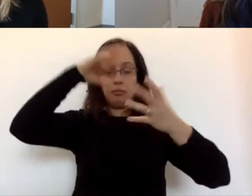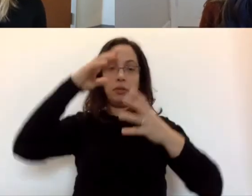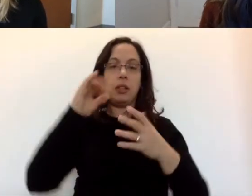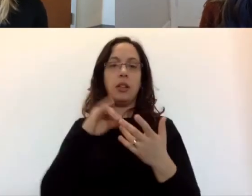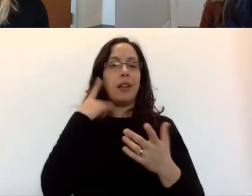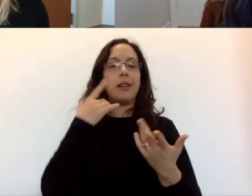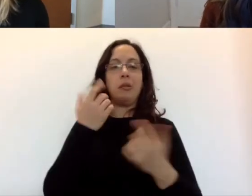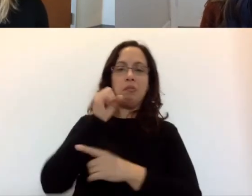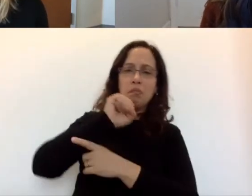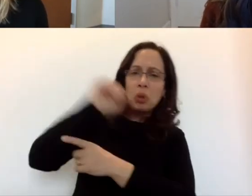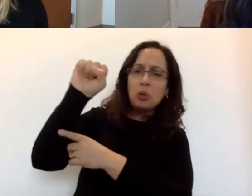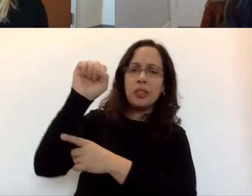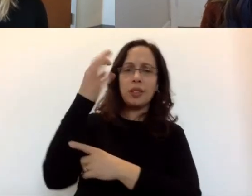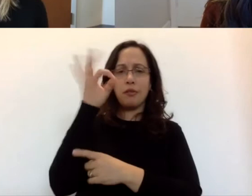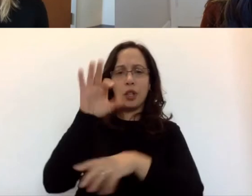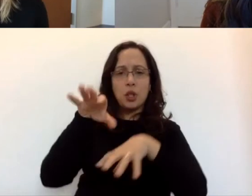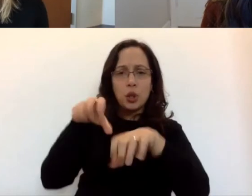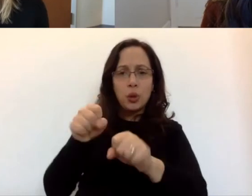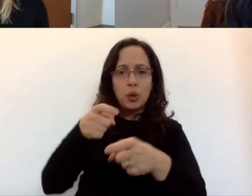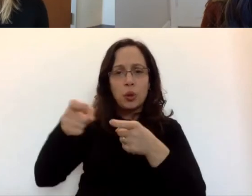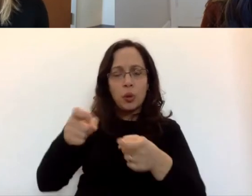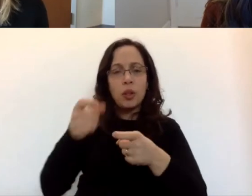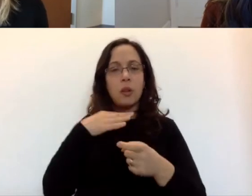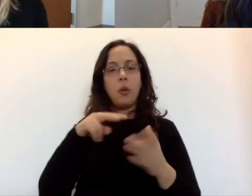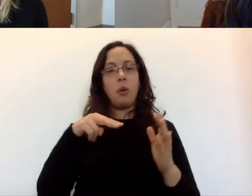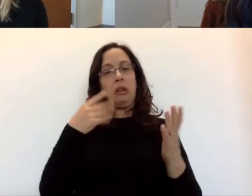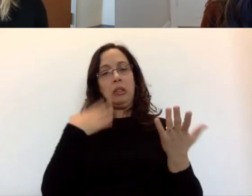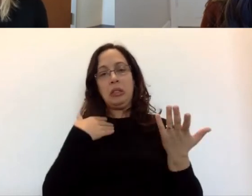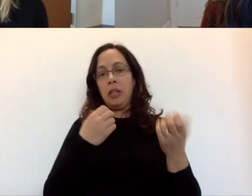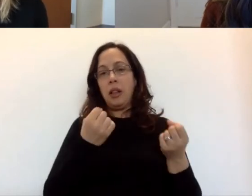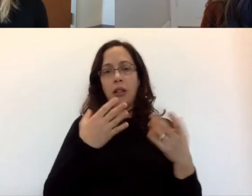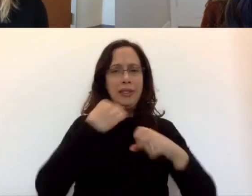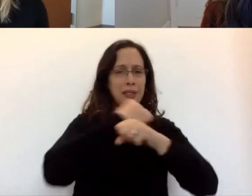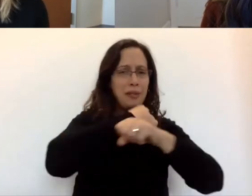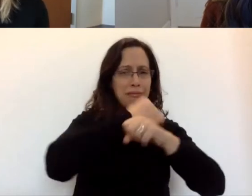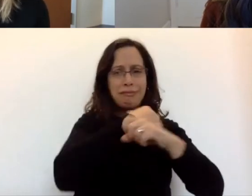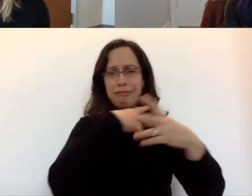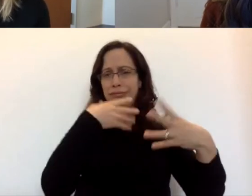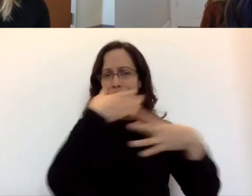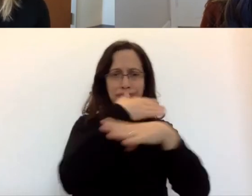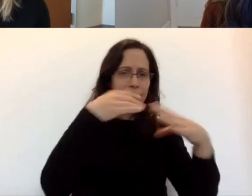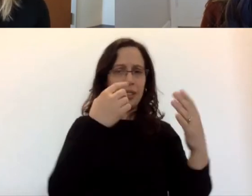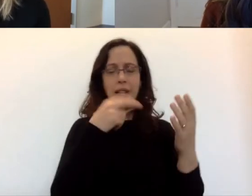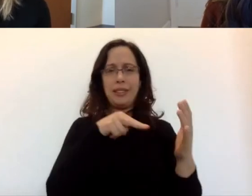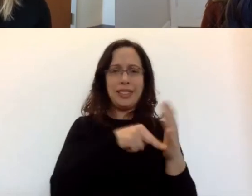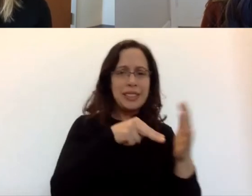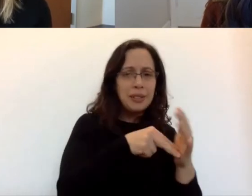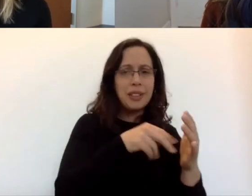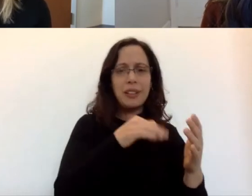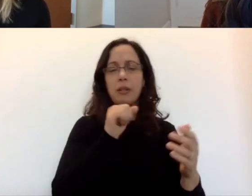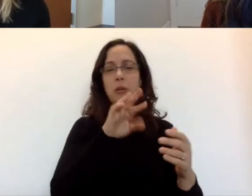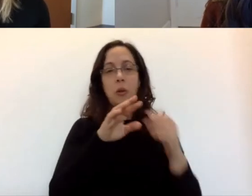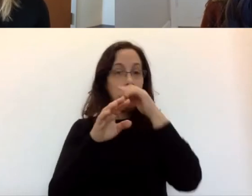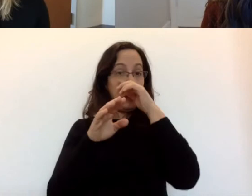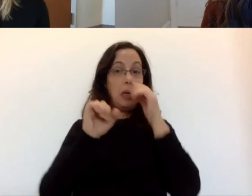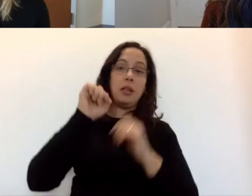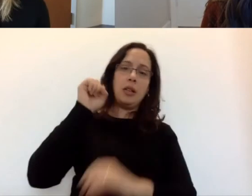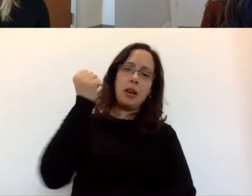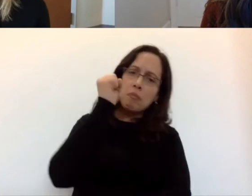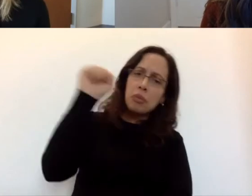and all of its bloodshed over Syria or protested um, you know, the imposition of Israeli